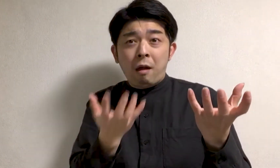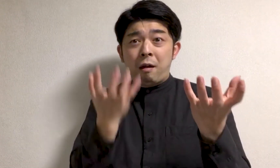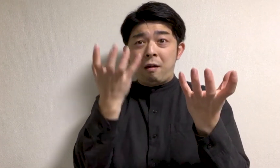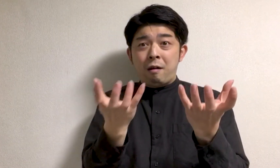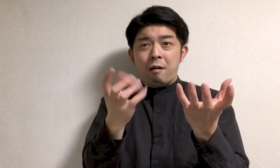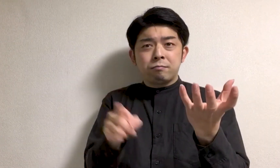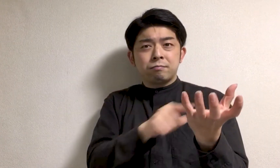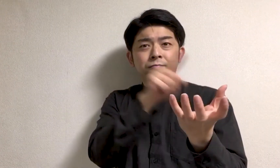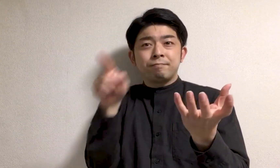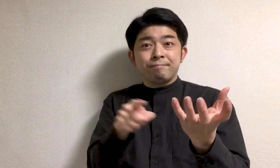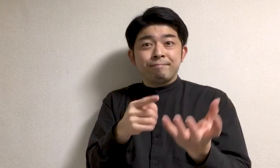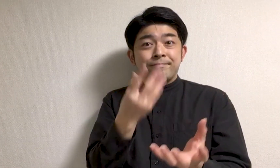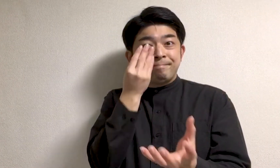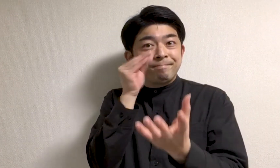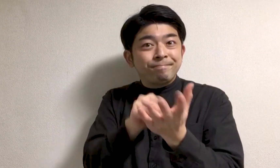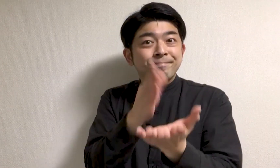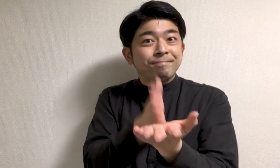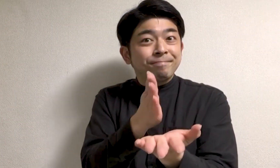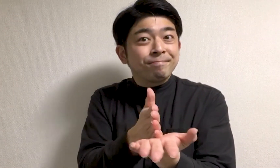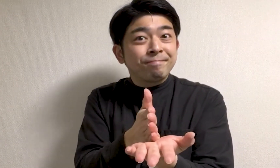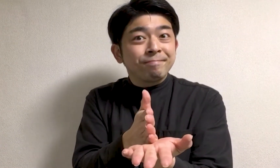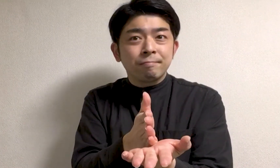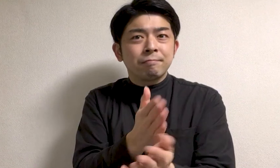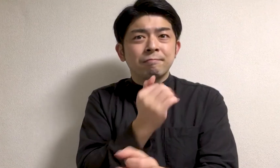is not good explanation, which leave contradiction unsolved.